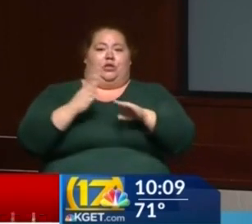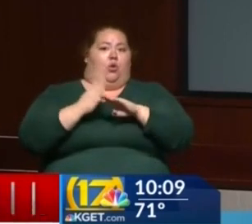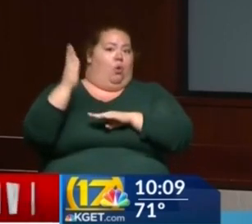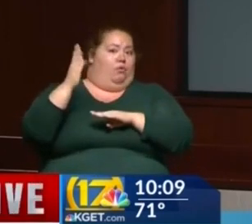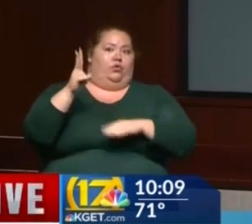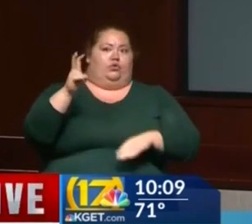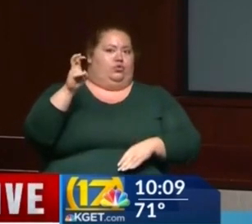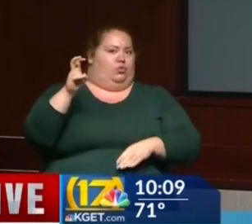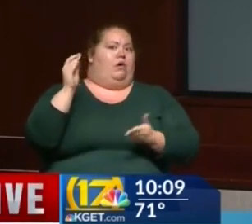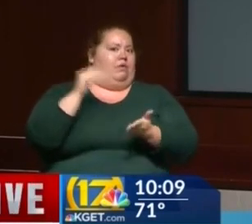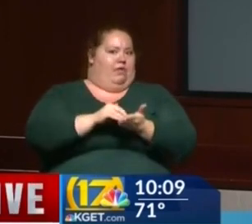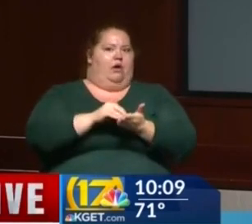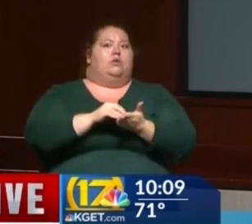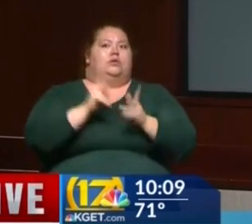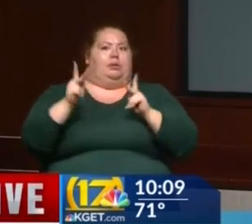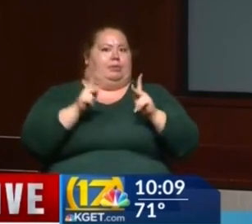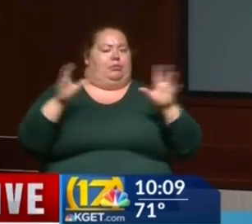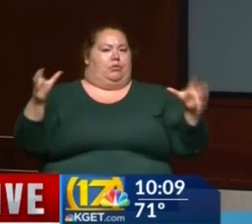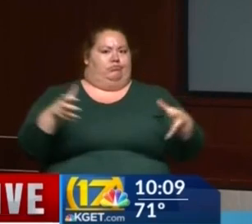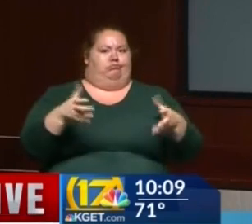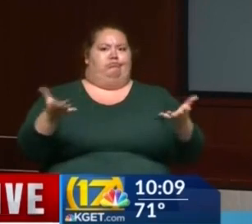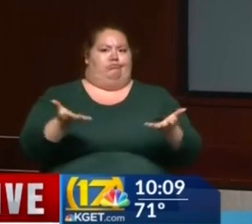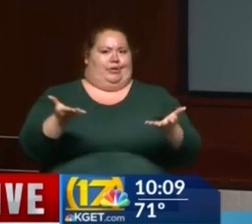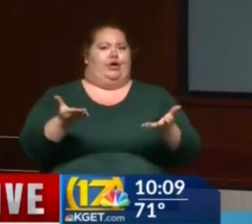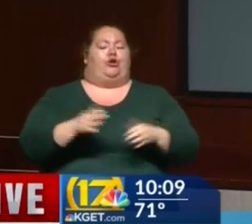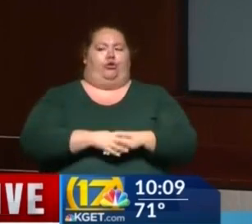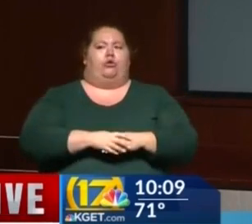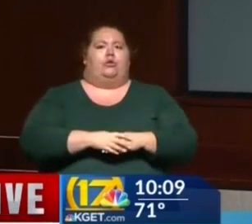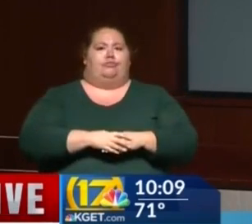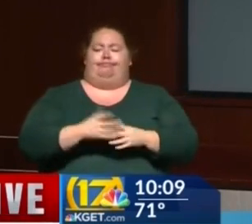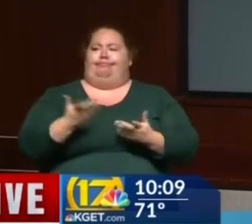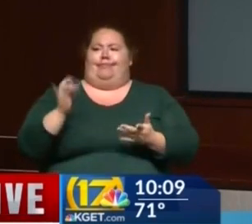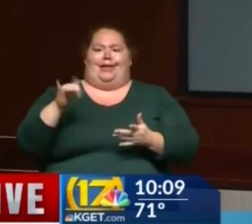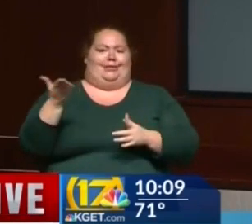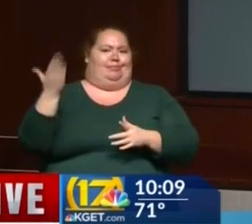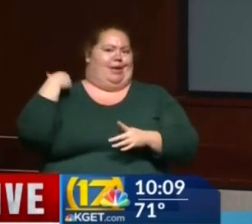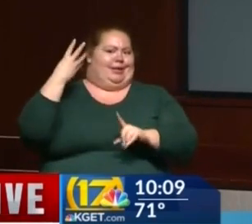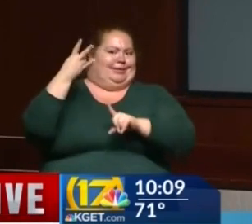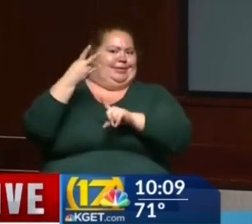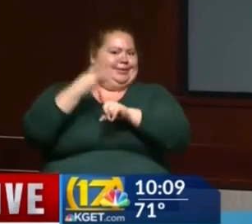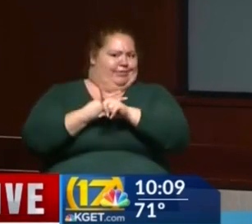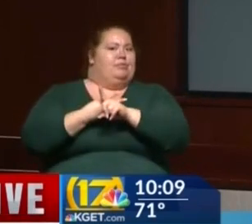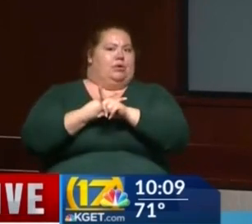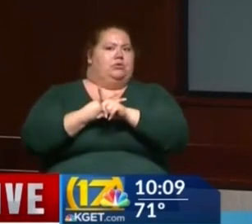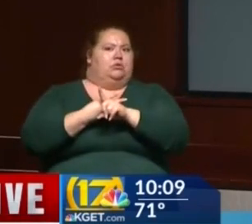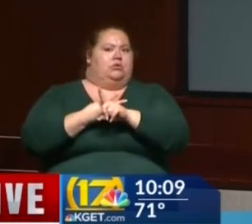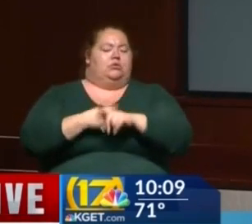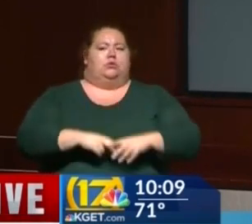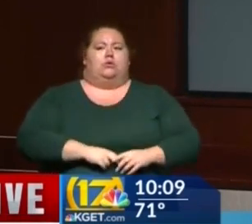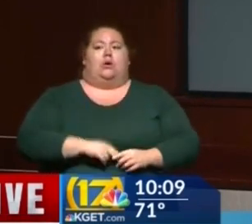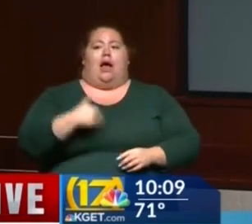THANK YOU. SUMMA GOOD MORNING EVERYONE I AM THE COUNTY CHIEF ADMINISTRATIVE OFFICER WE'VE TESTED OVER 200,000 RESIDENTS